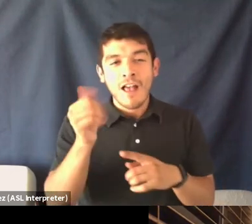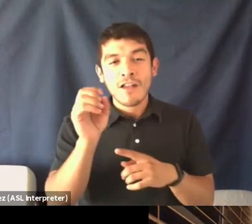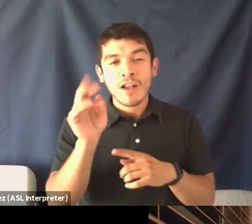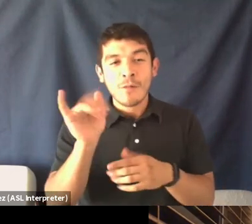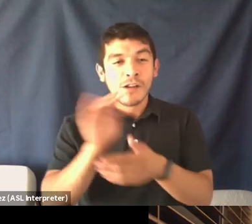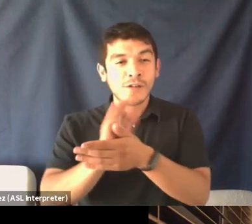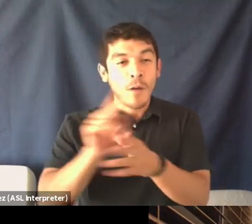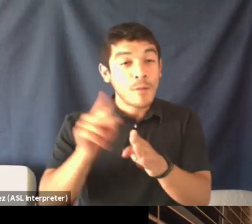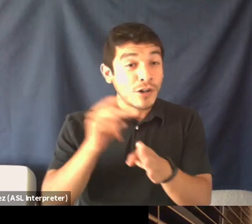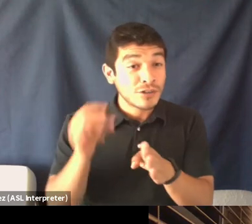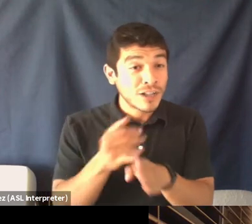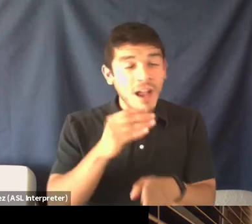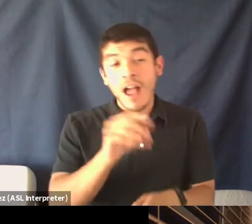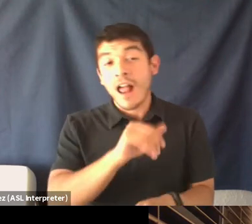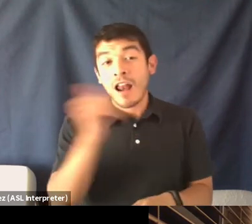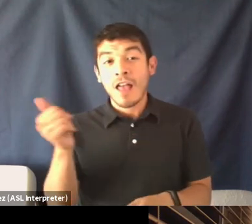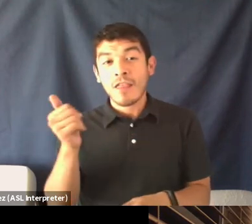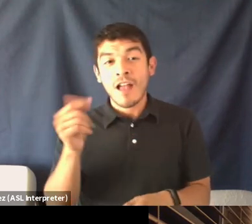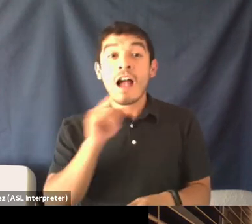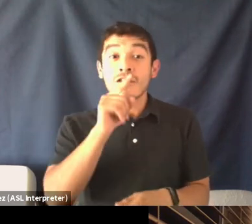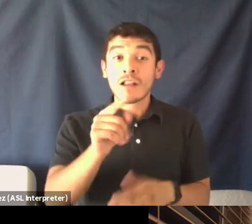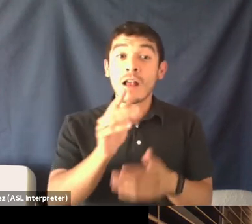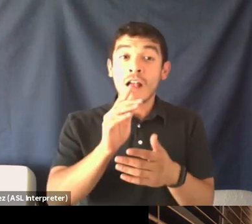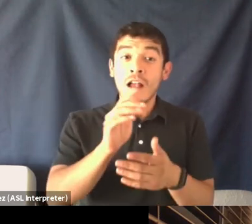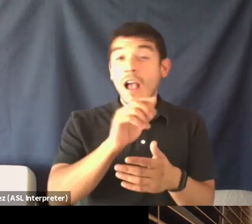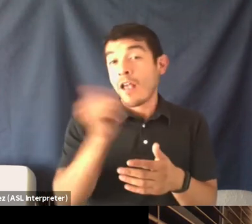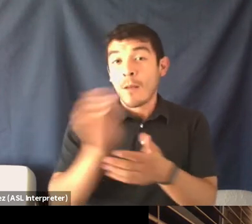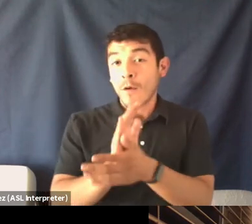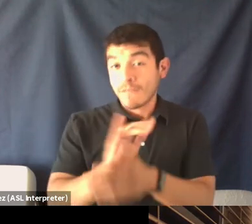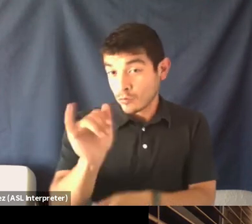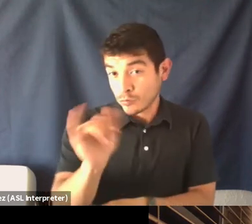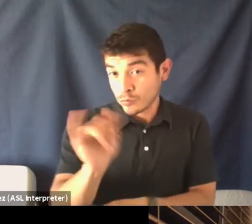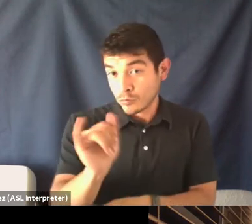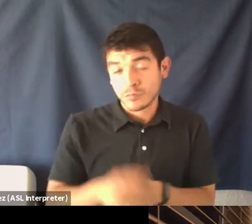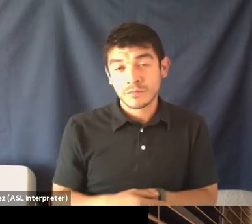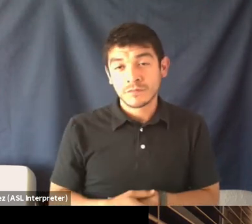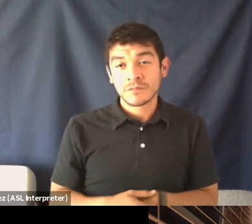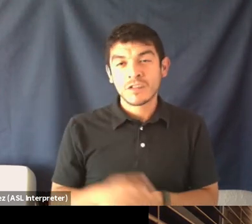and then I'm also working on a fiction project. So we'll see where the stars align, hopefully